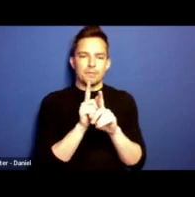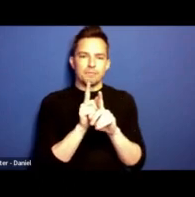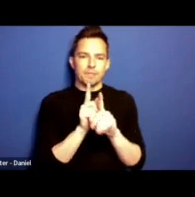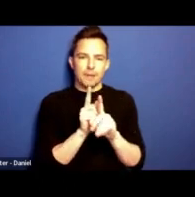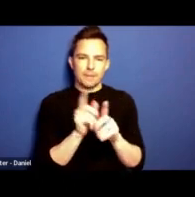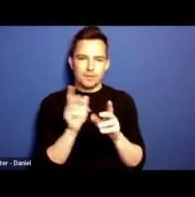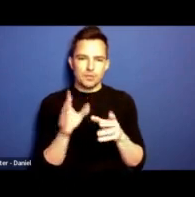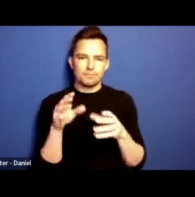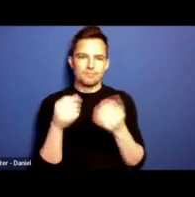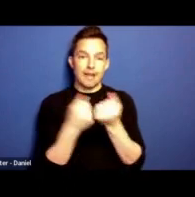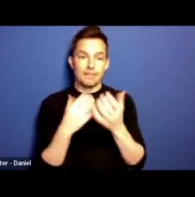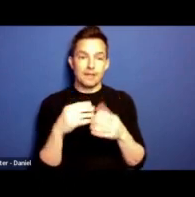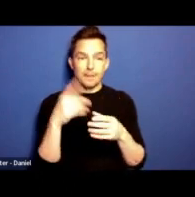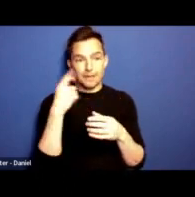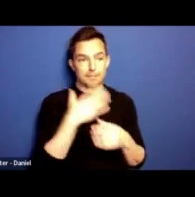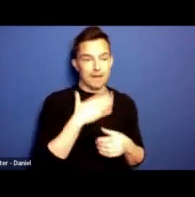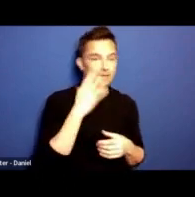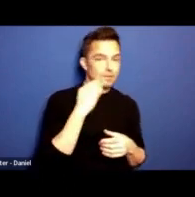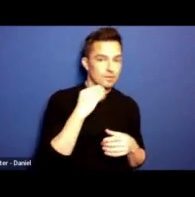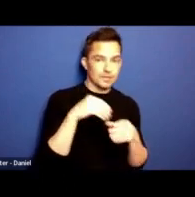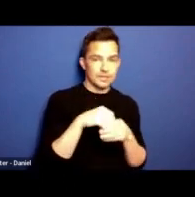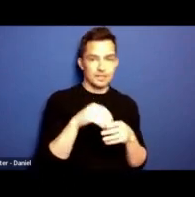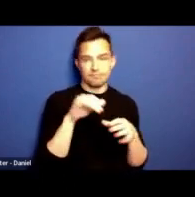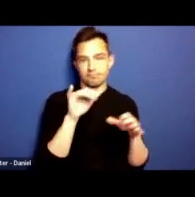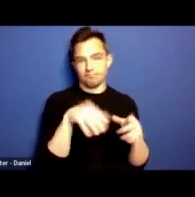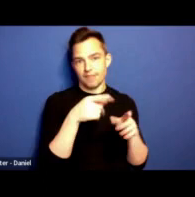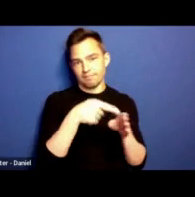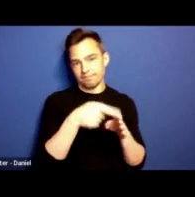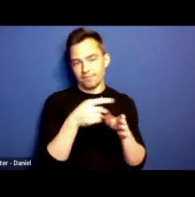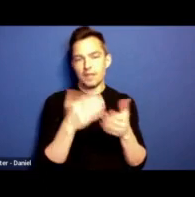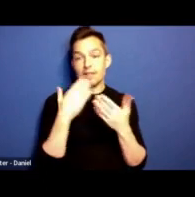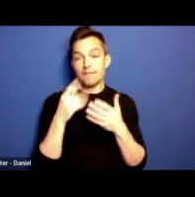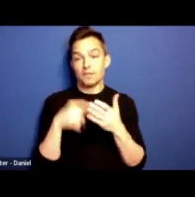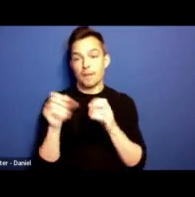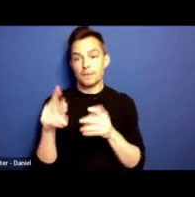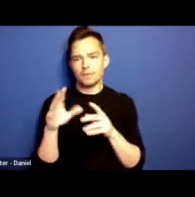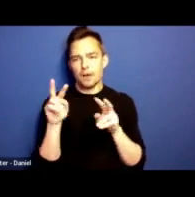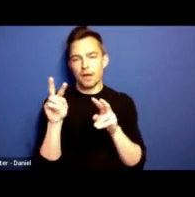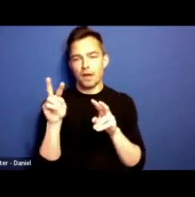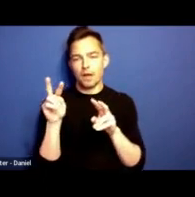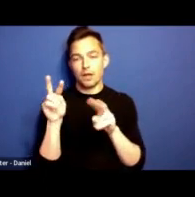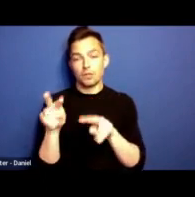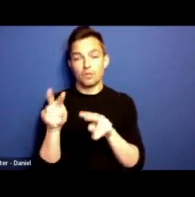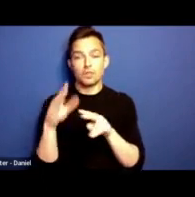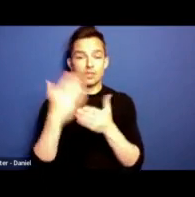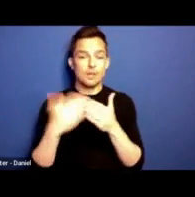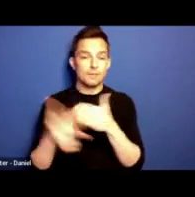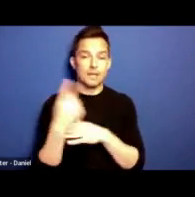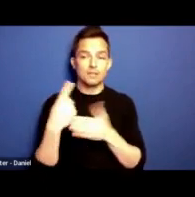health field, I thank you for this opportunity. And I look forward to someday being able to talk about peer mentoring available to people with